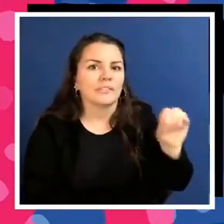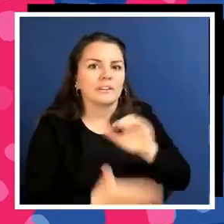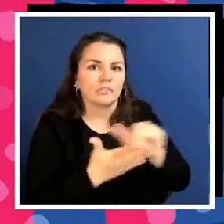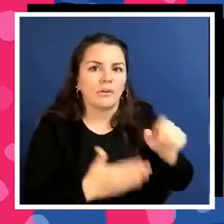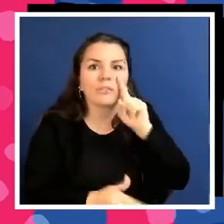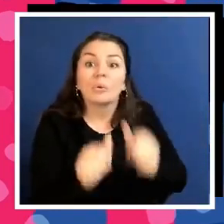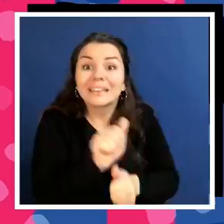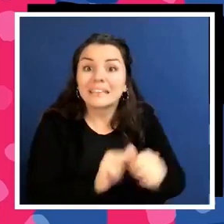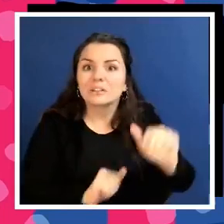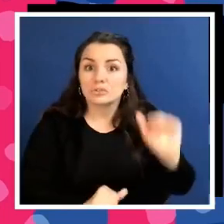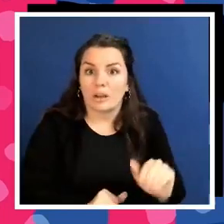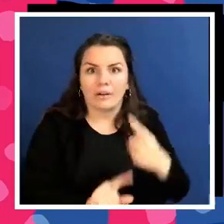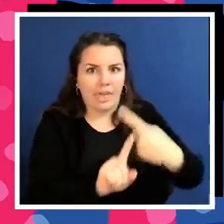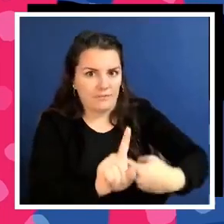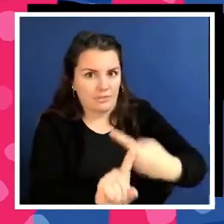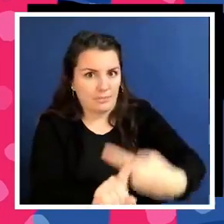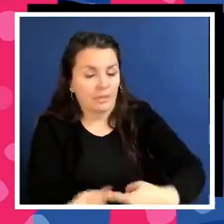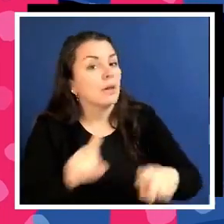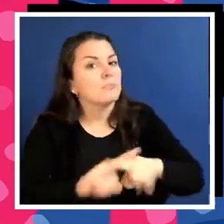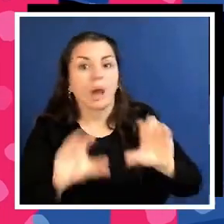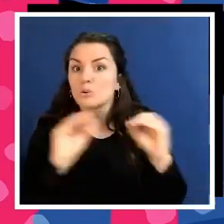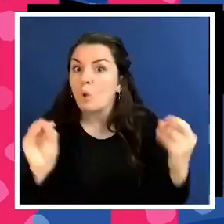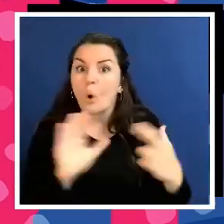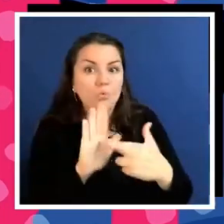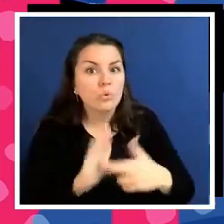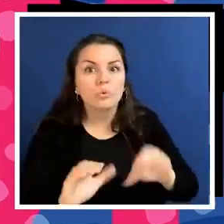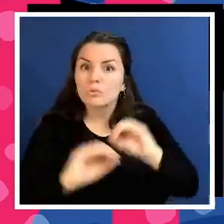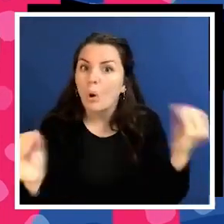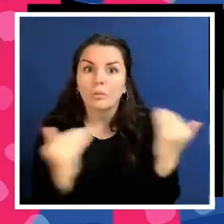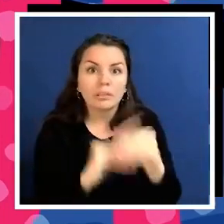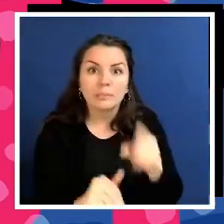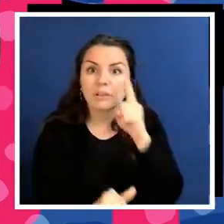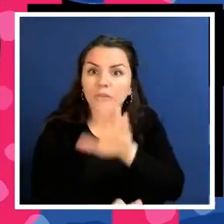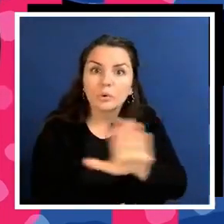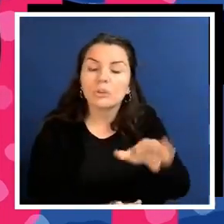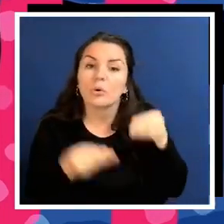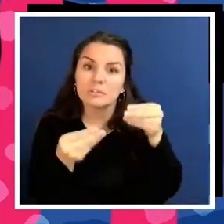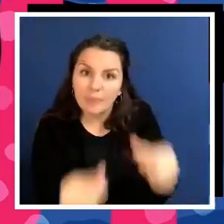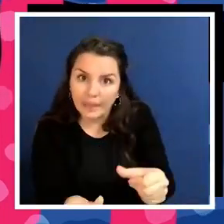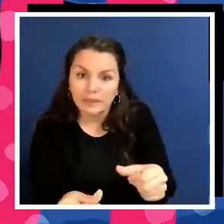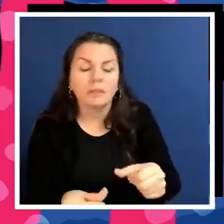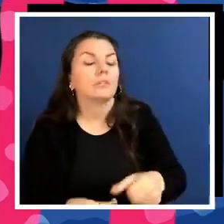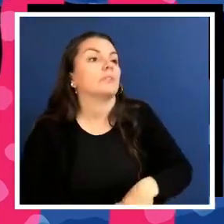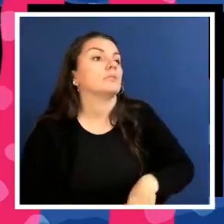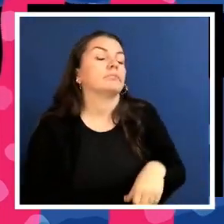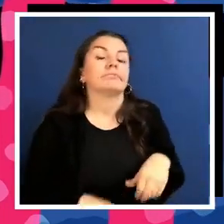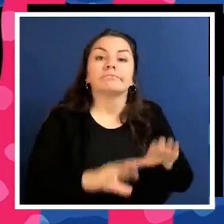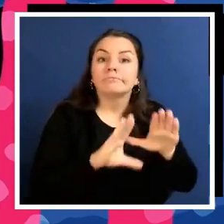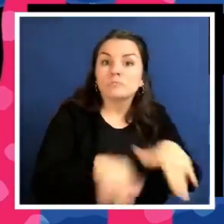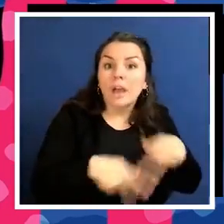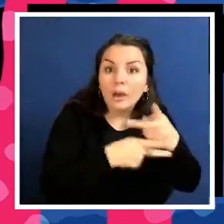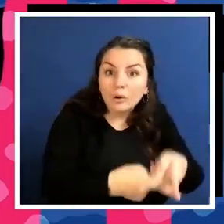THESE ARE DIRECT CASH PAYMENTS FROM THE FEDERAL GOVERNMENT ABOUT $250 PER CHILD EVERY